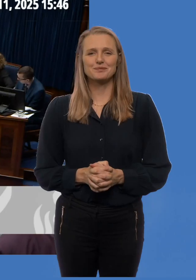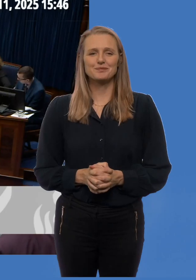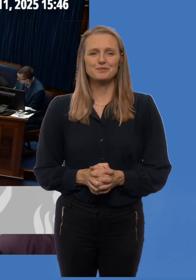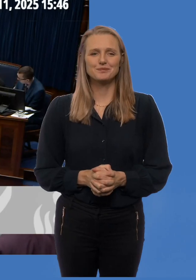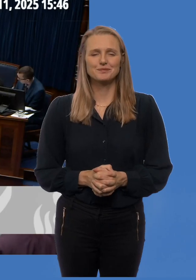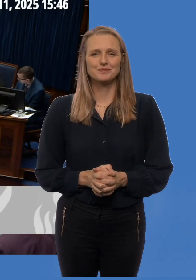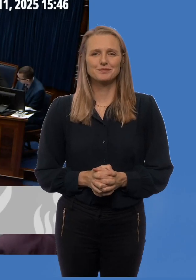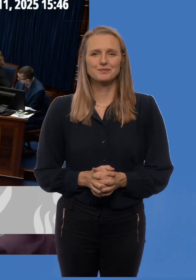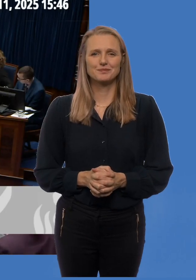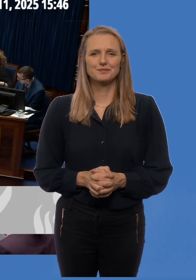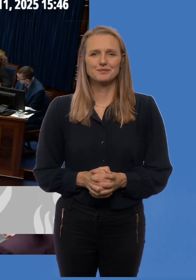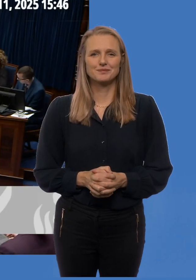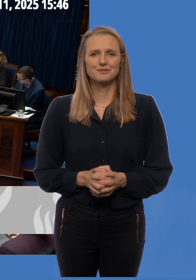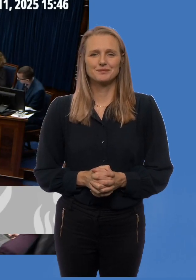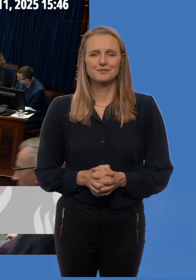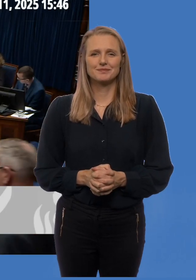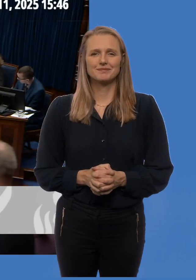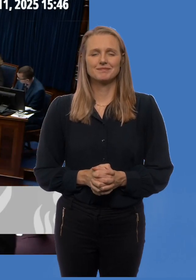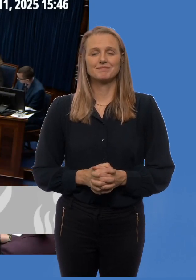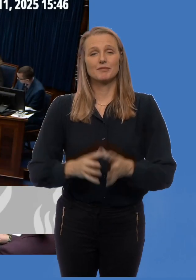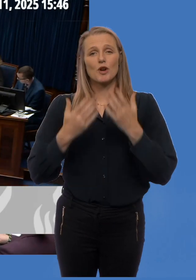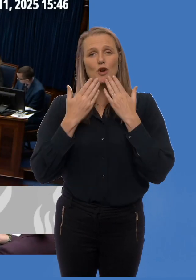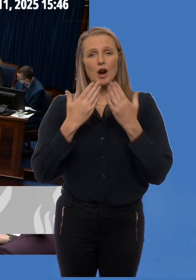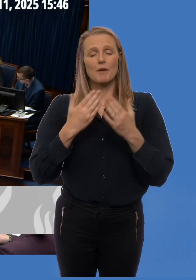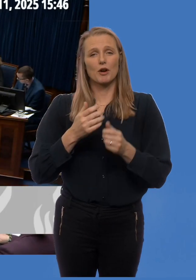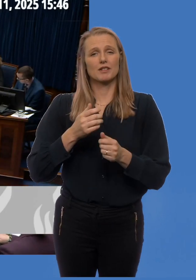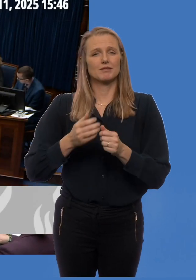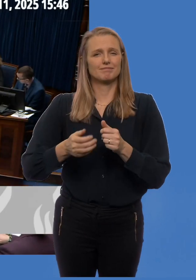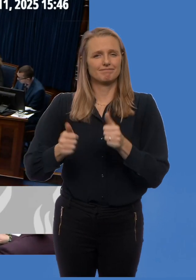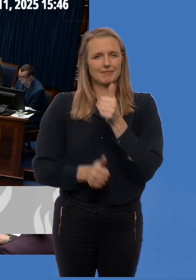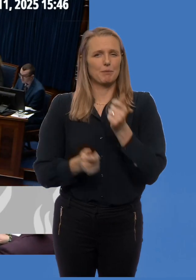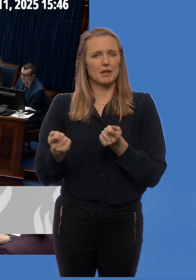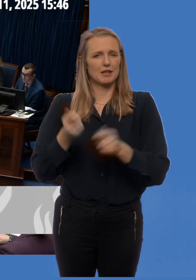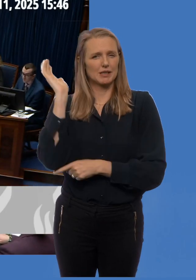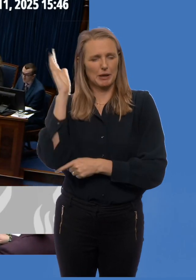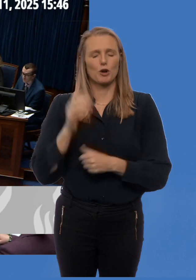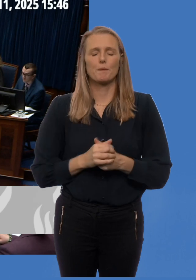Go raibh maith agat, a Phríomh-Leas-Cheann Comhairle. I rise to request Member's support for the